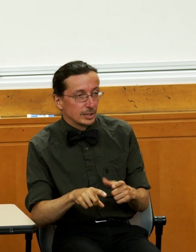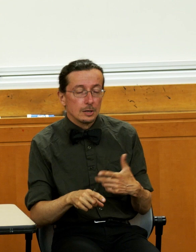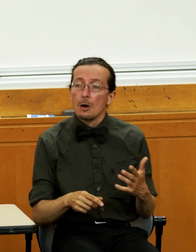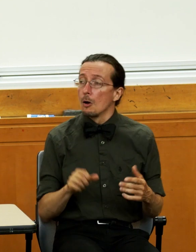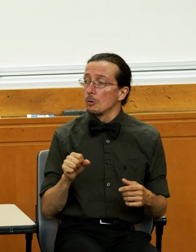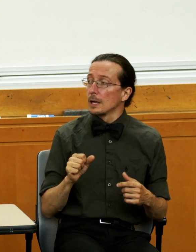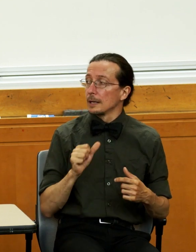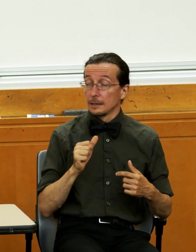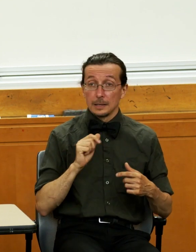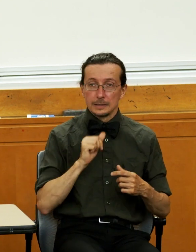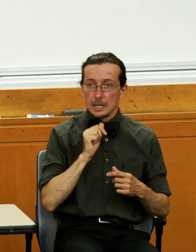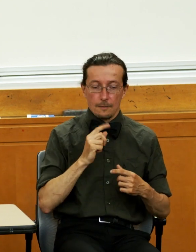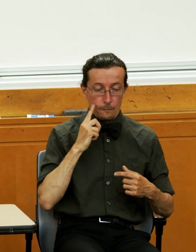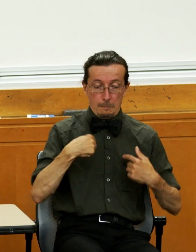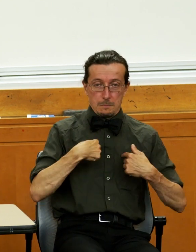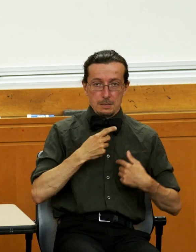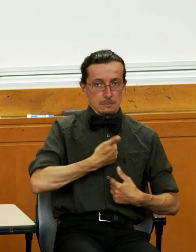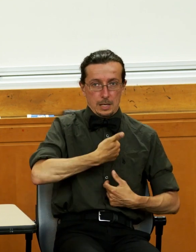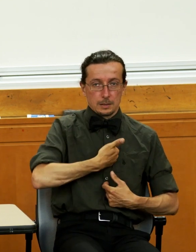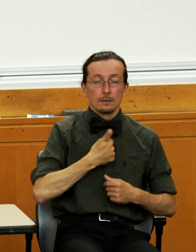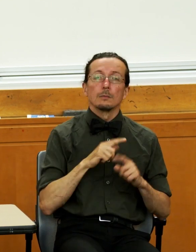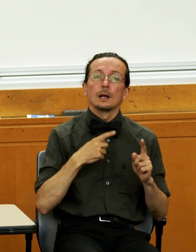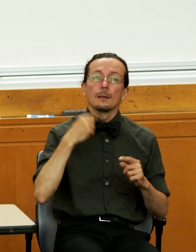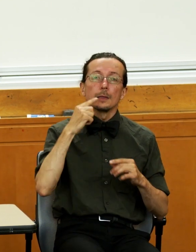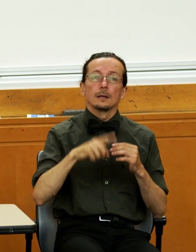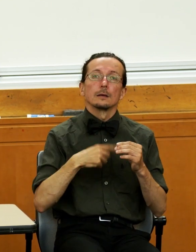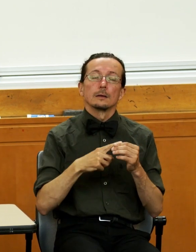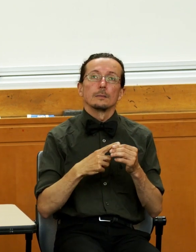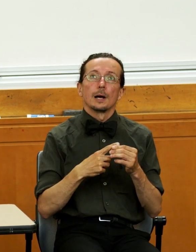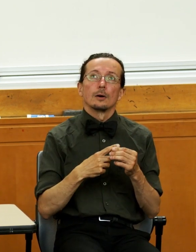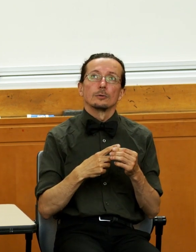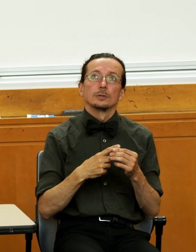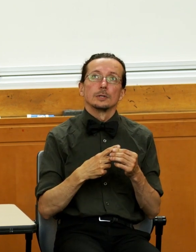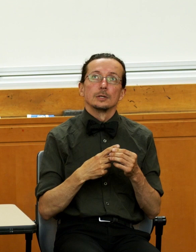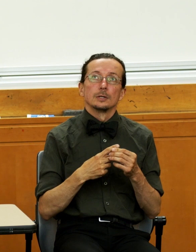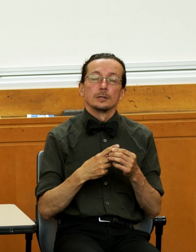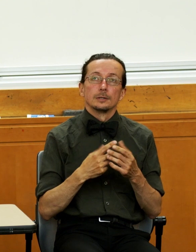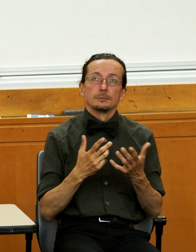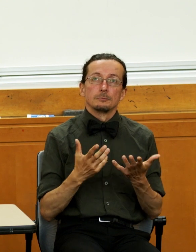personally. I'm just thinking about you know with coming forward and having civil right